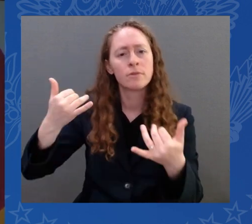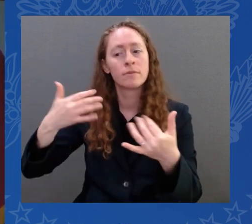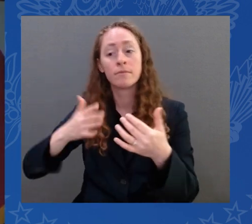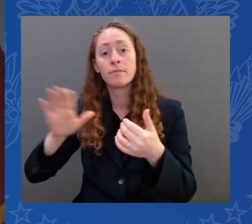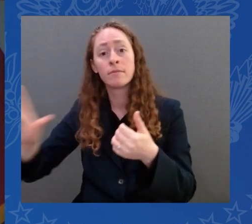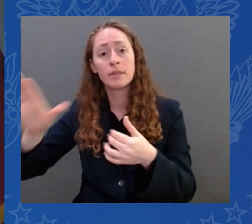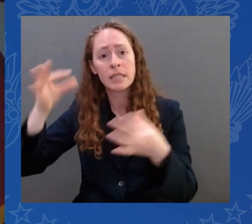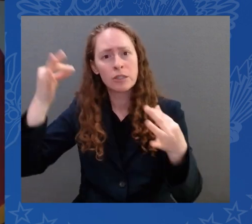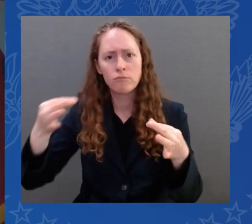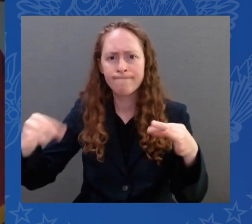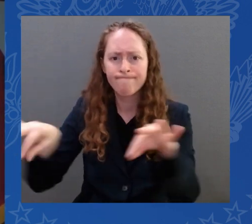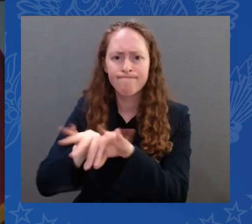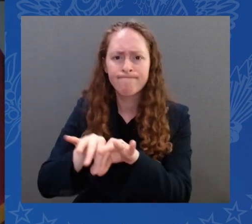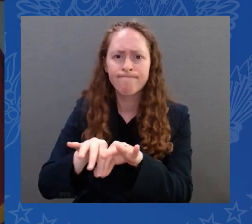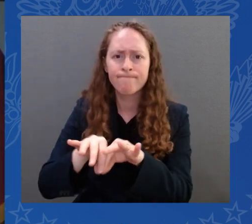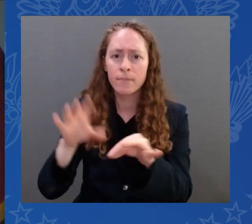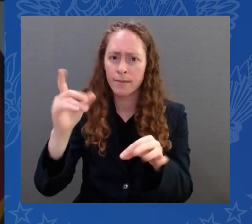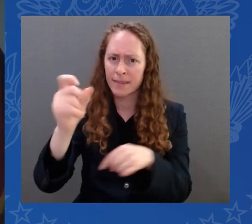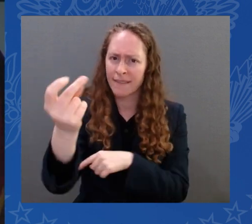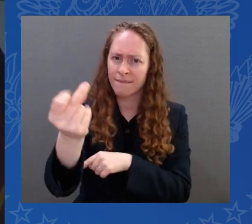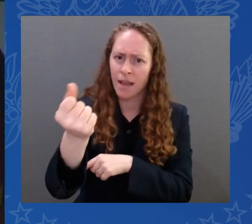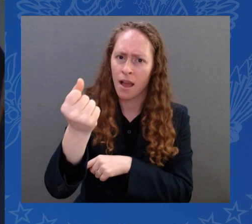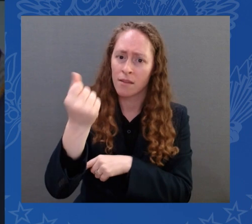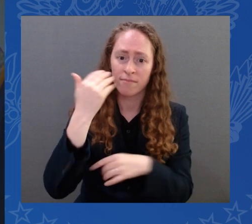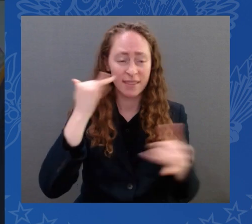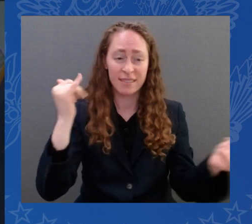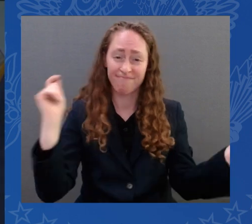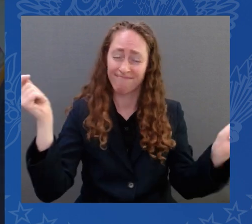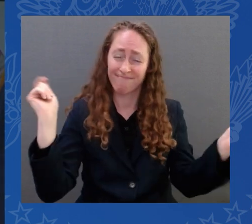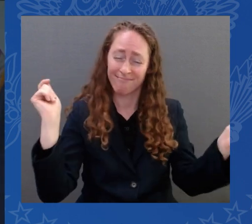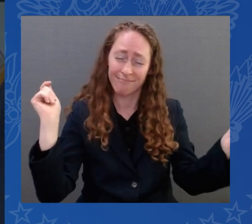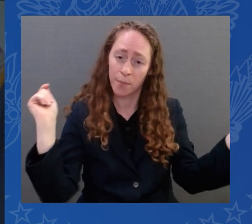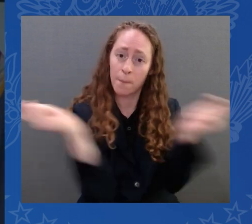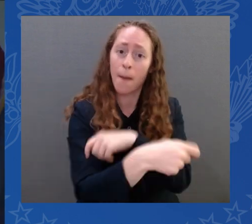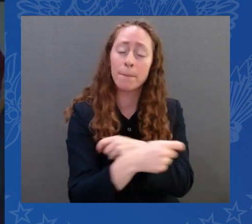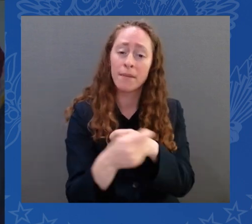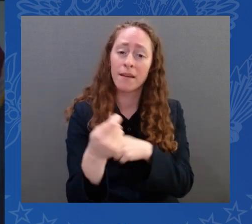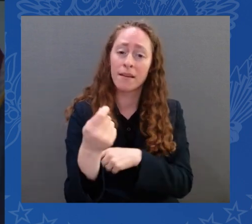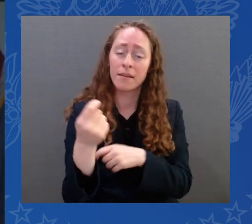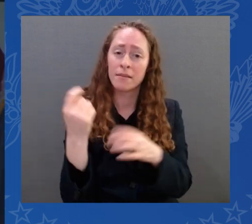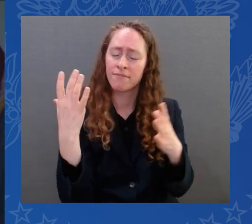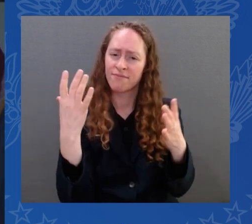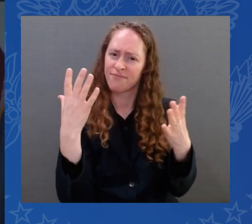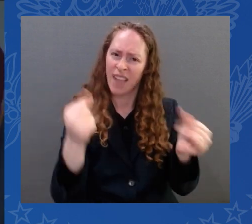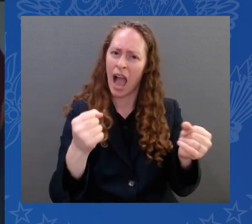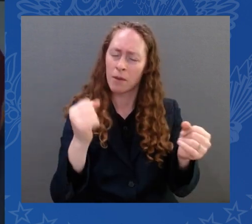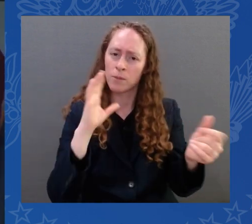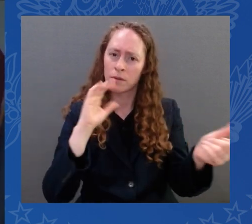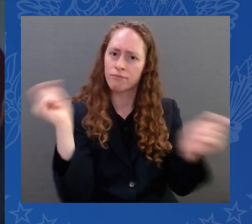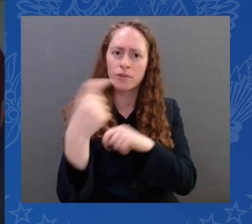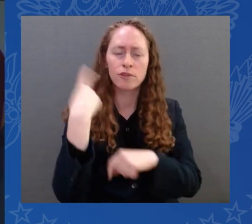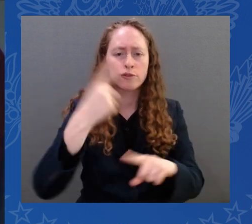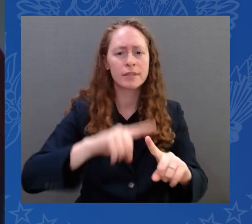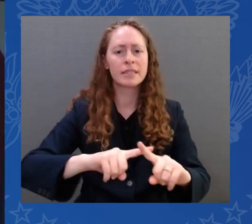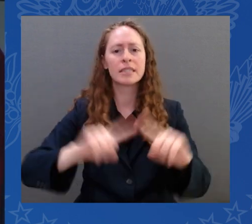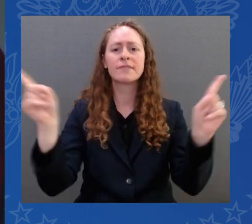will be the decisive decade of this century, because they're going to shape what our world looks like